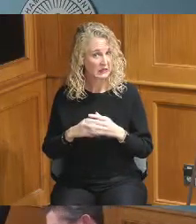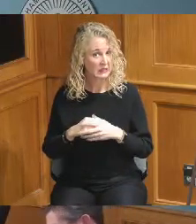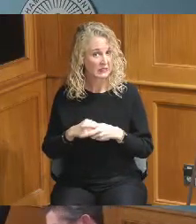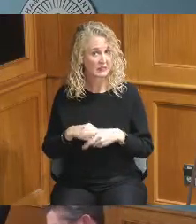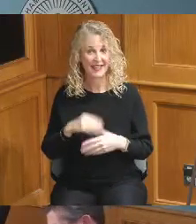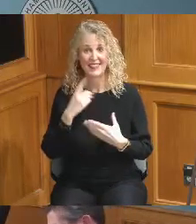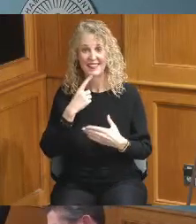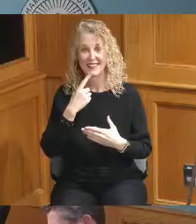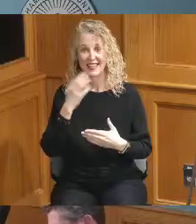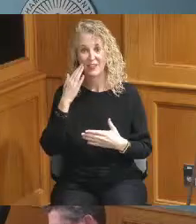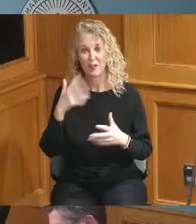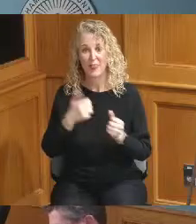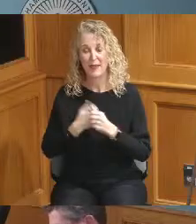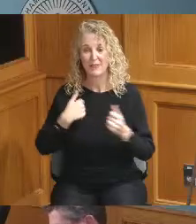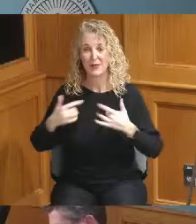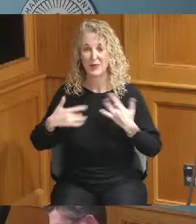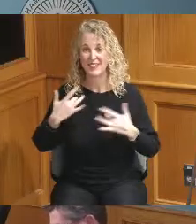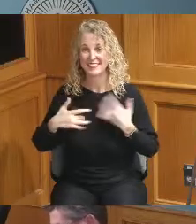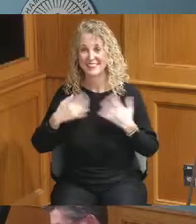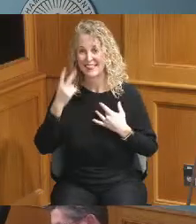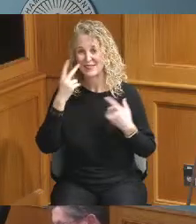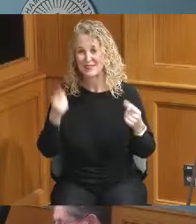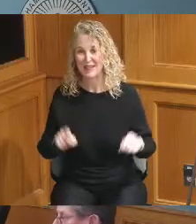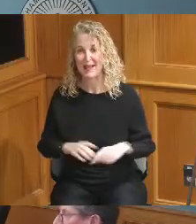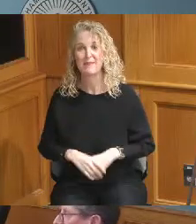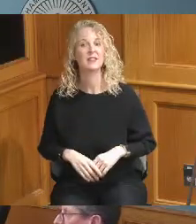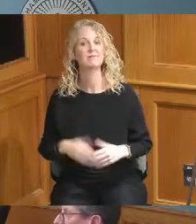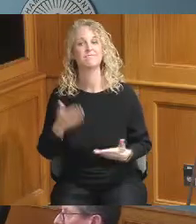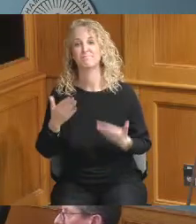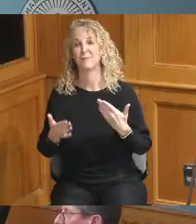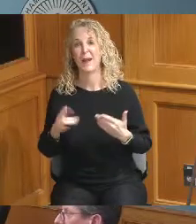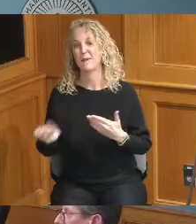updates we're pretty excited about about this project probably the only thing I wanted to say